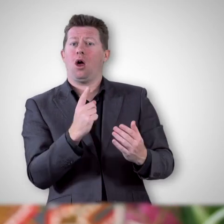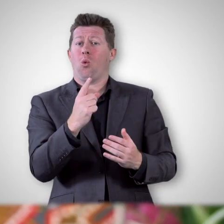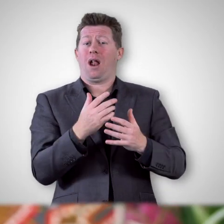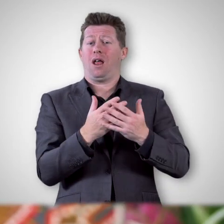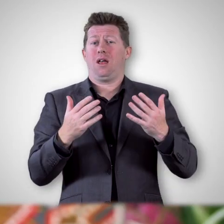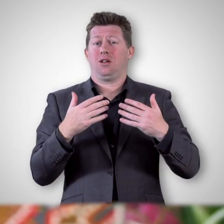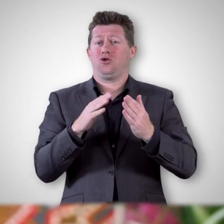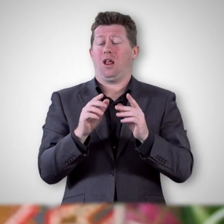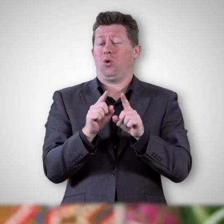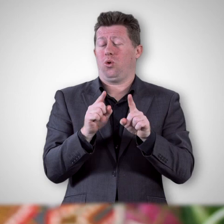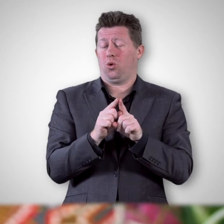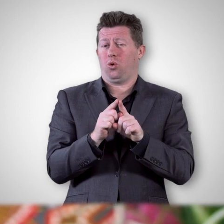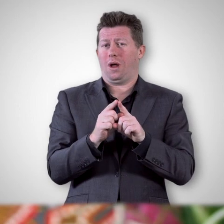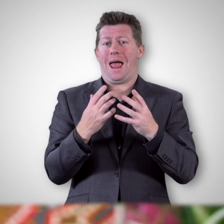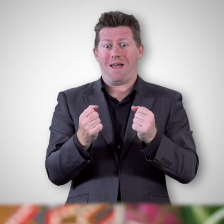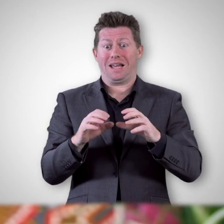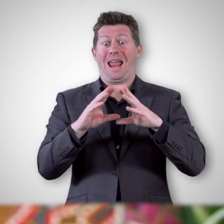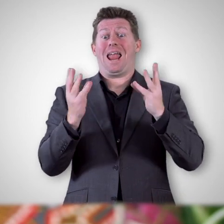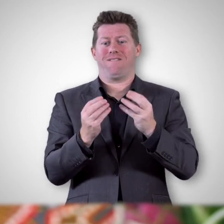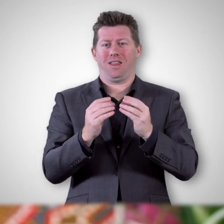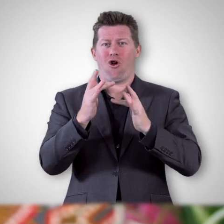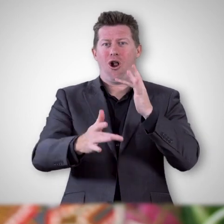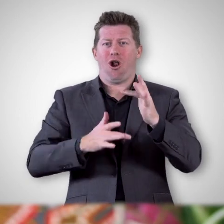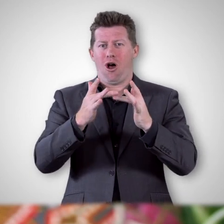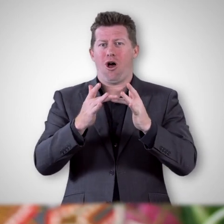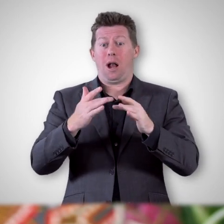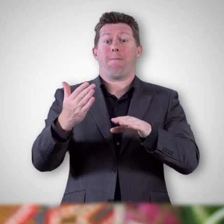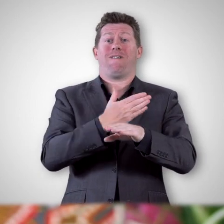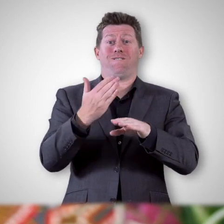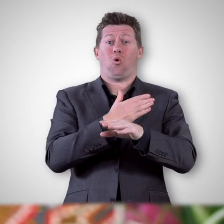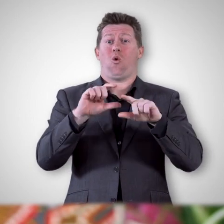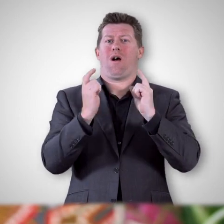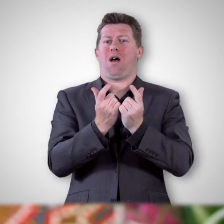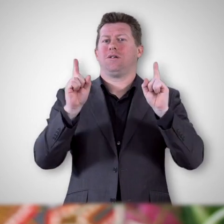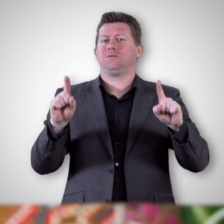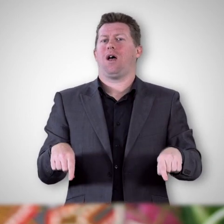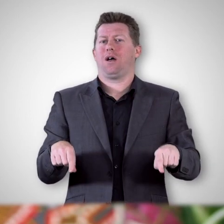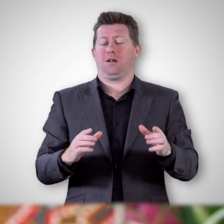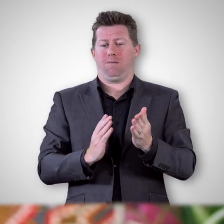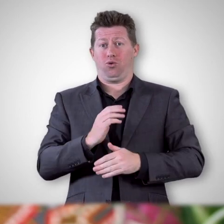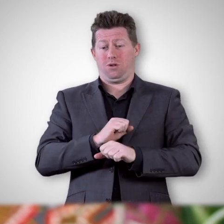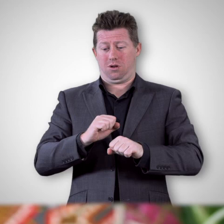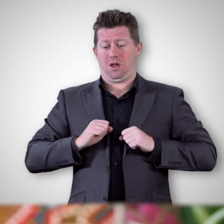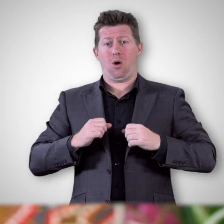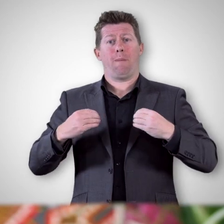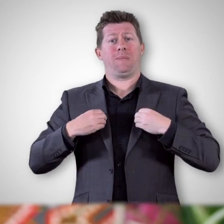challenges is having everything online before the class, because in our line of business you know,